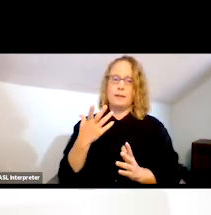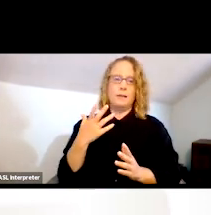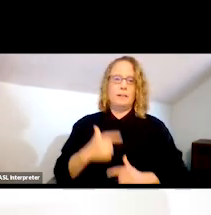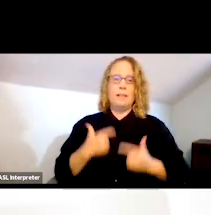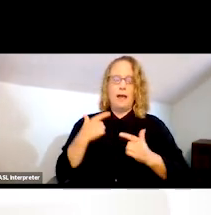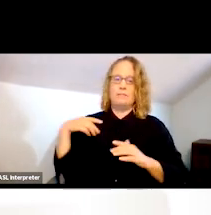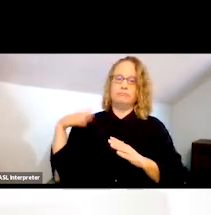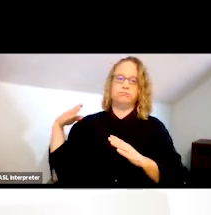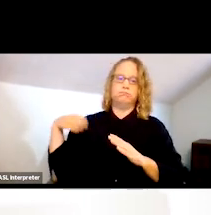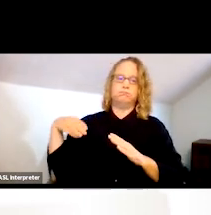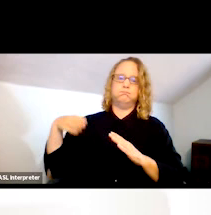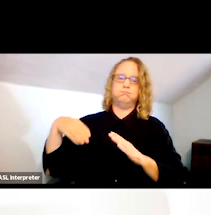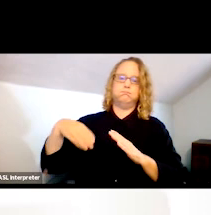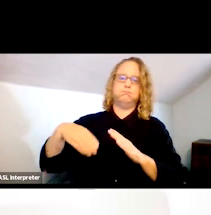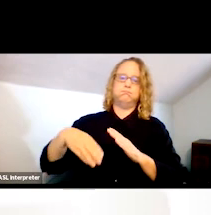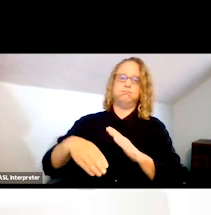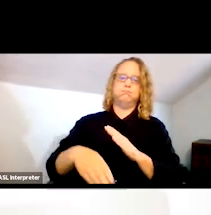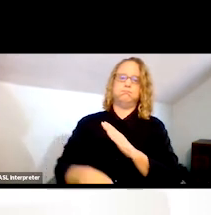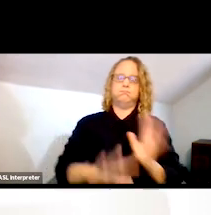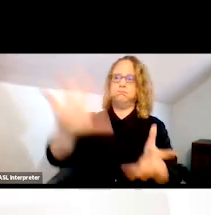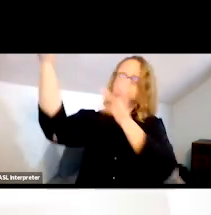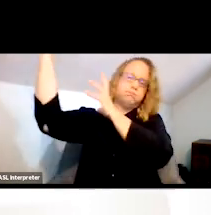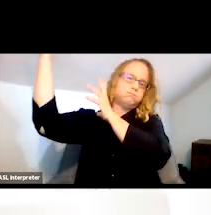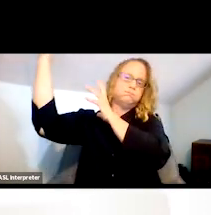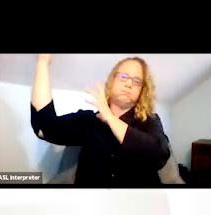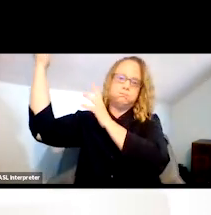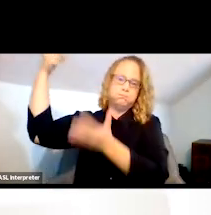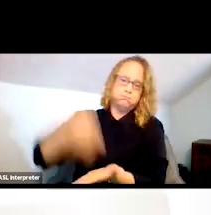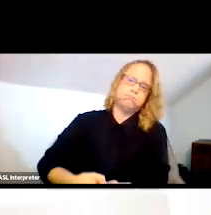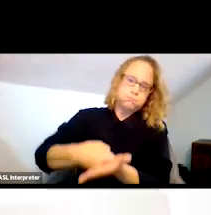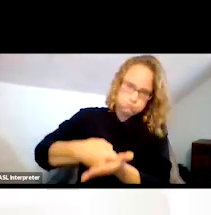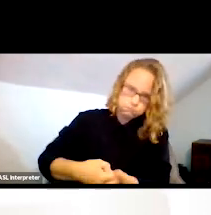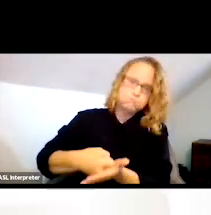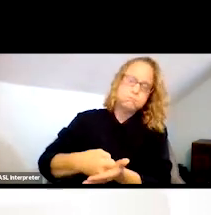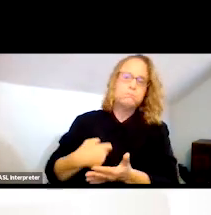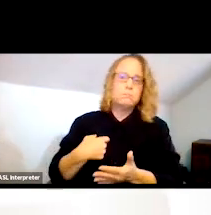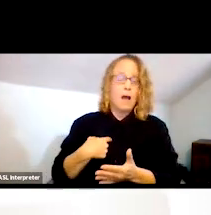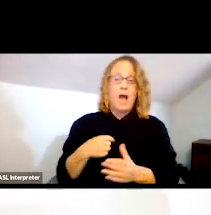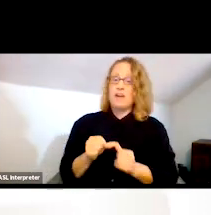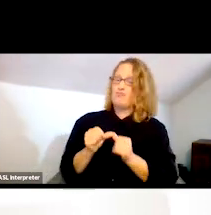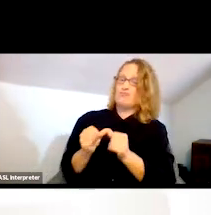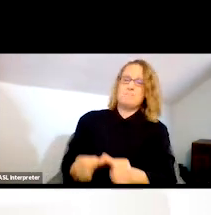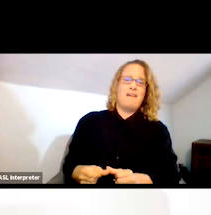with substance abuse problems. My drug of choice was crack cocaine,